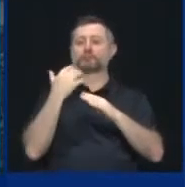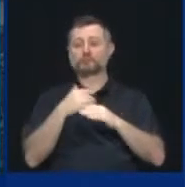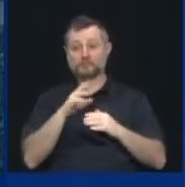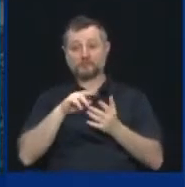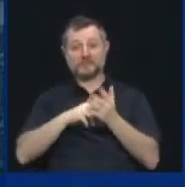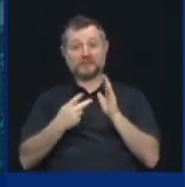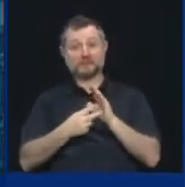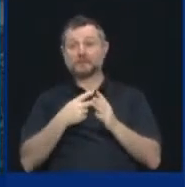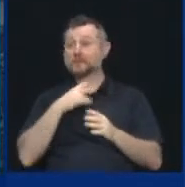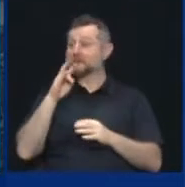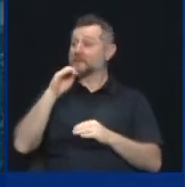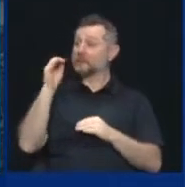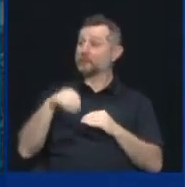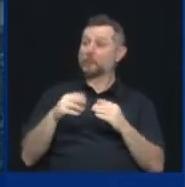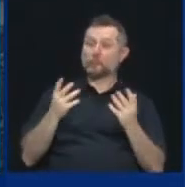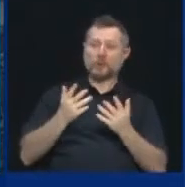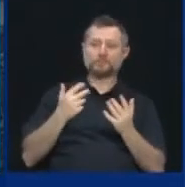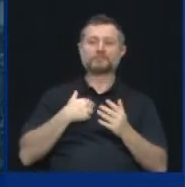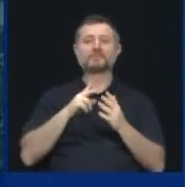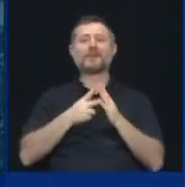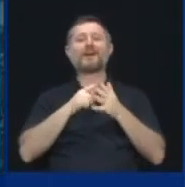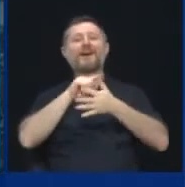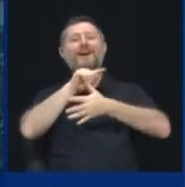TO BE AT 70%. 1.4% TWO.